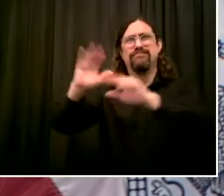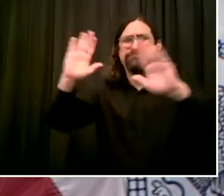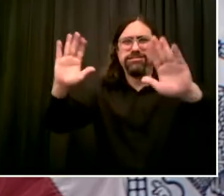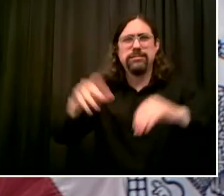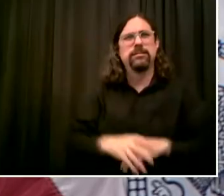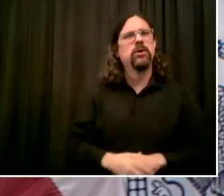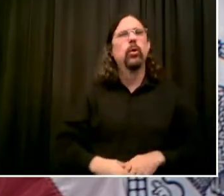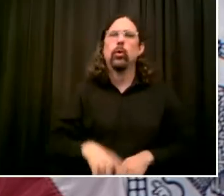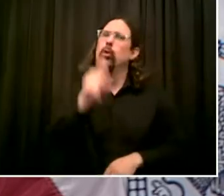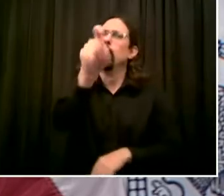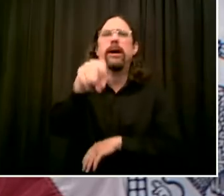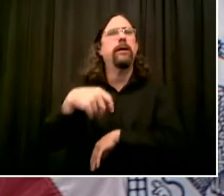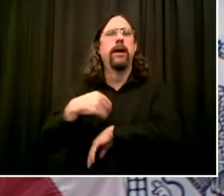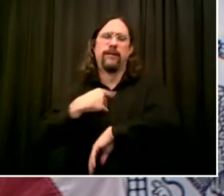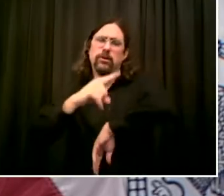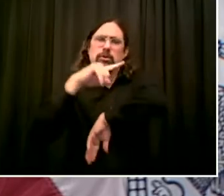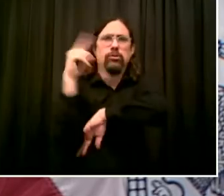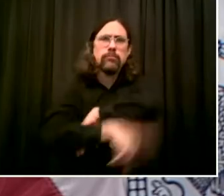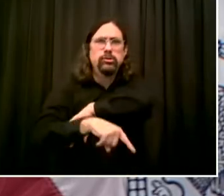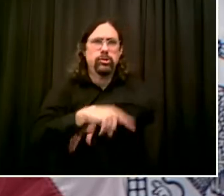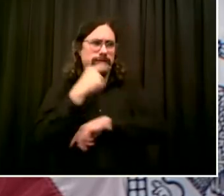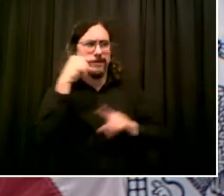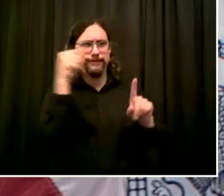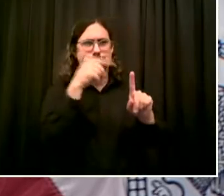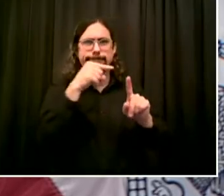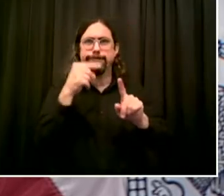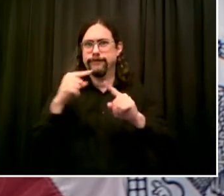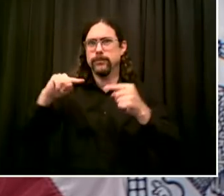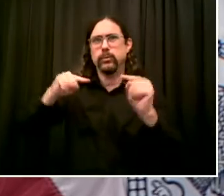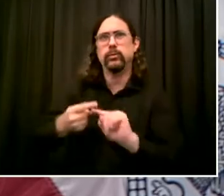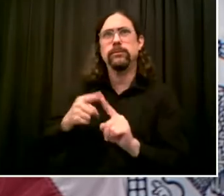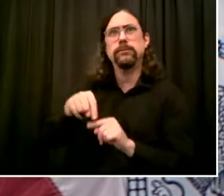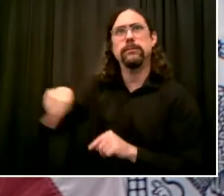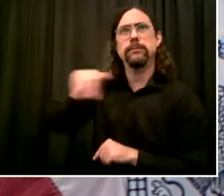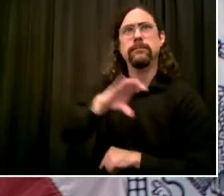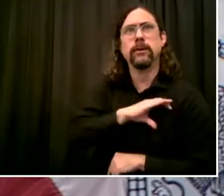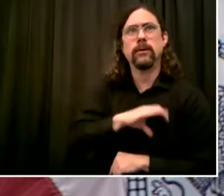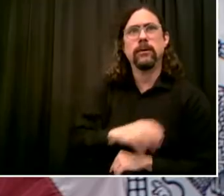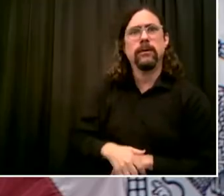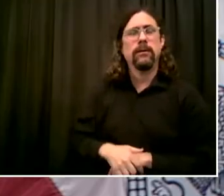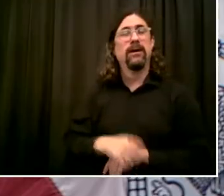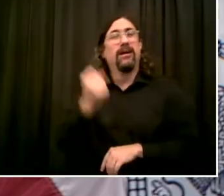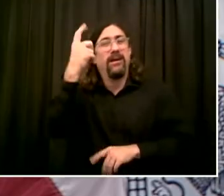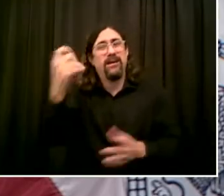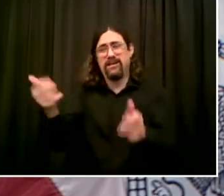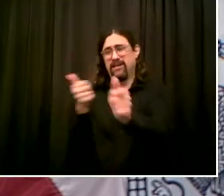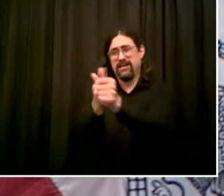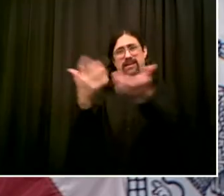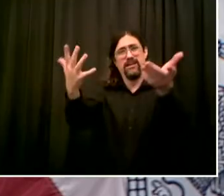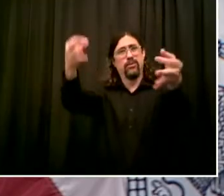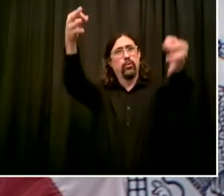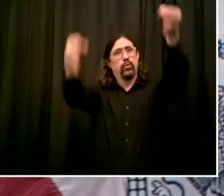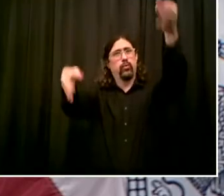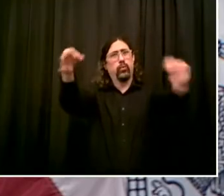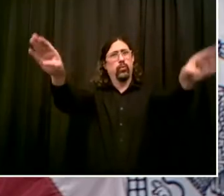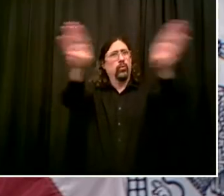ANY POLICE OFFICER, THERE NEEDS TO BE